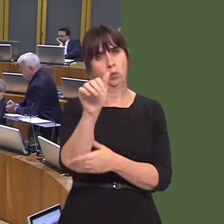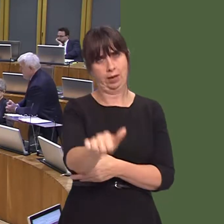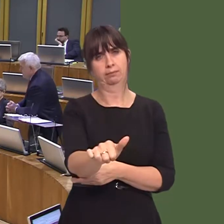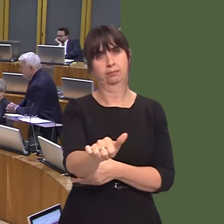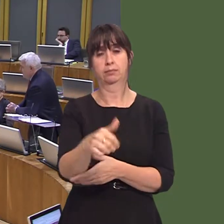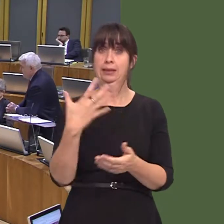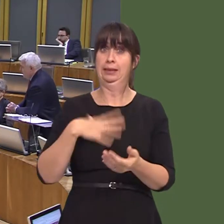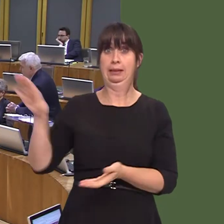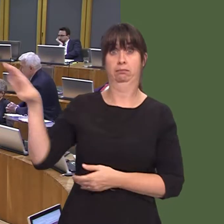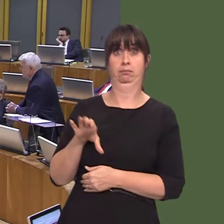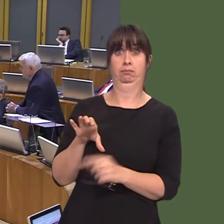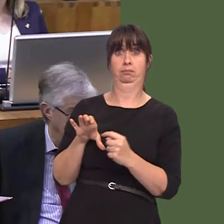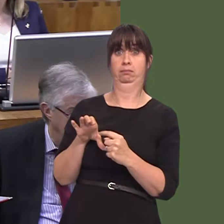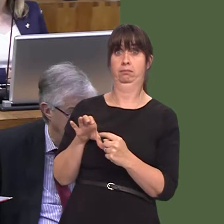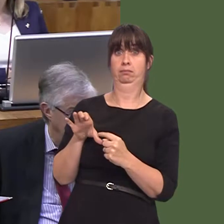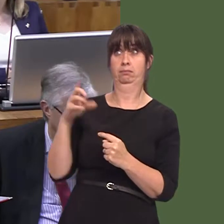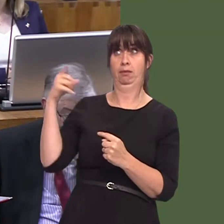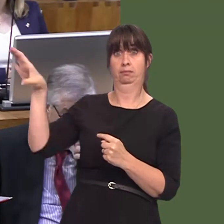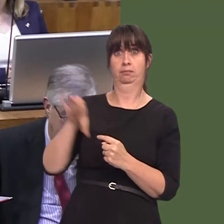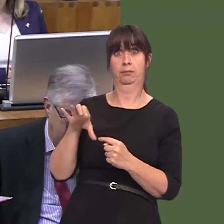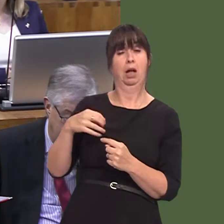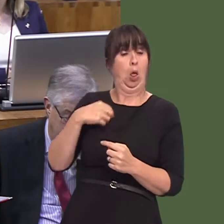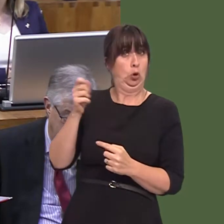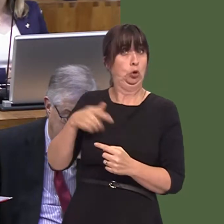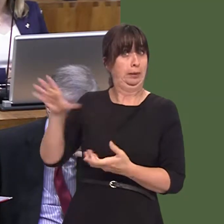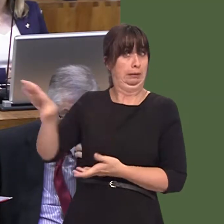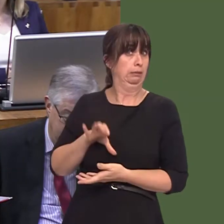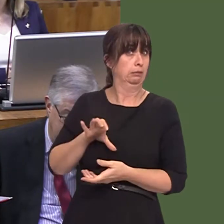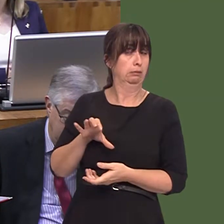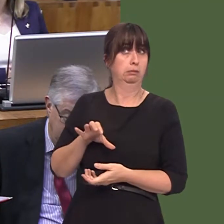The money has to be there, of course, and weíd expect it to be there, but what I have